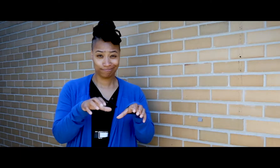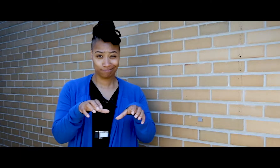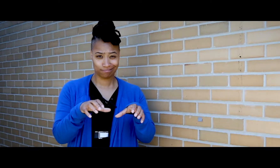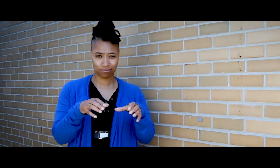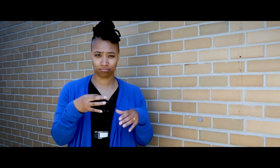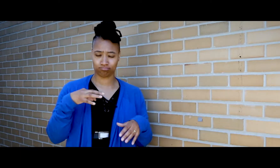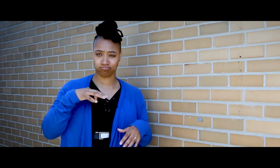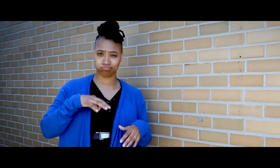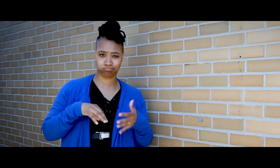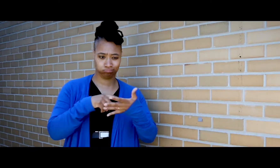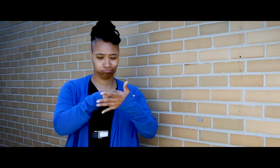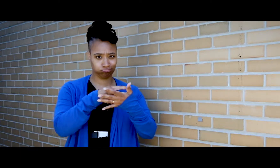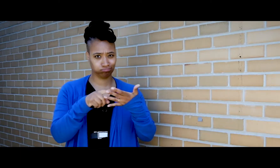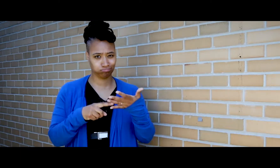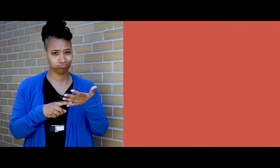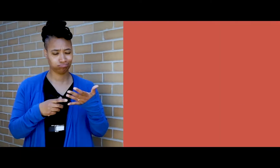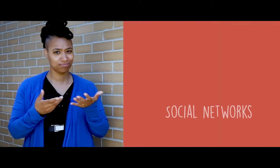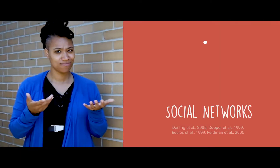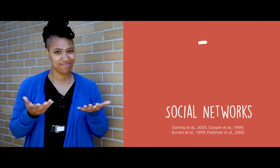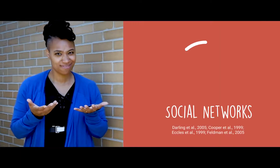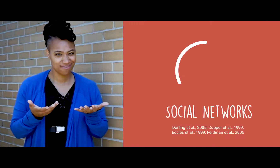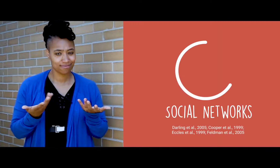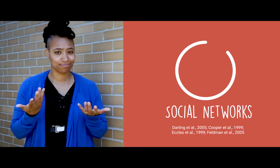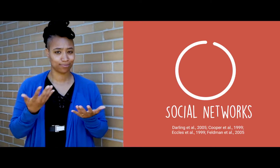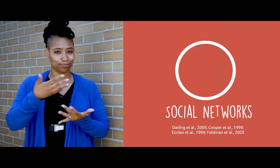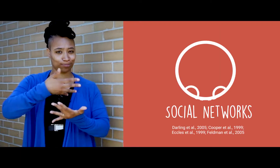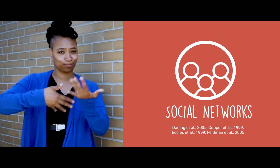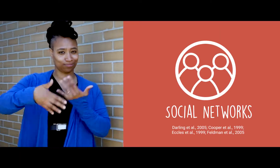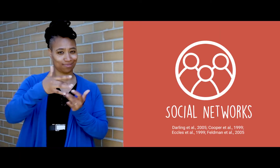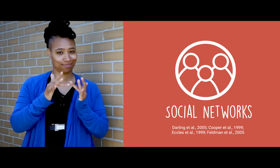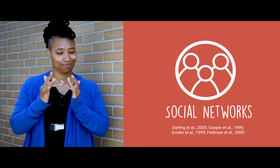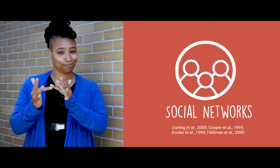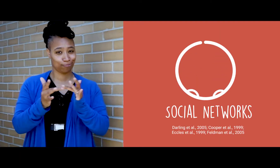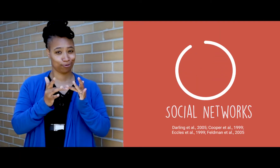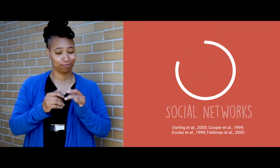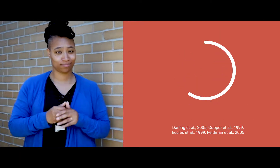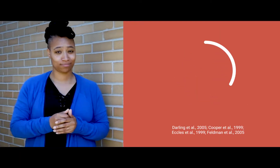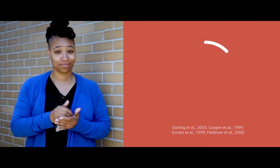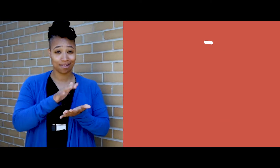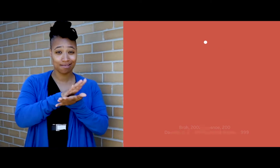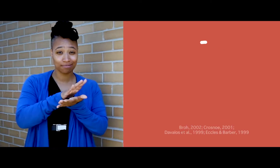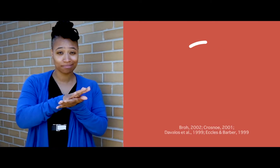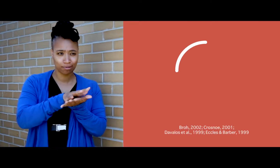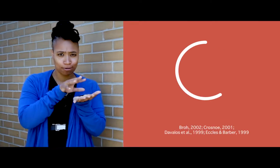in a number of different areas. Building social networks, academic success,